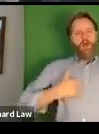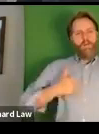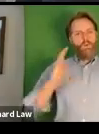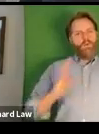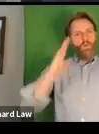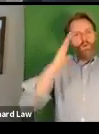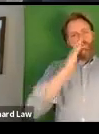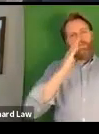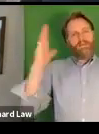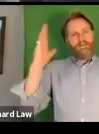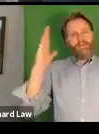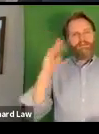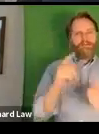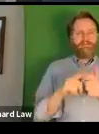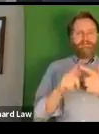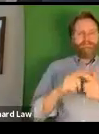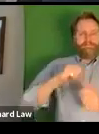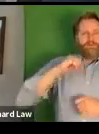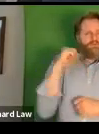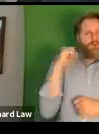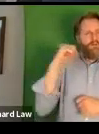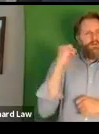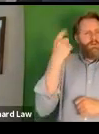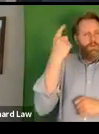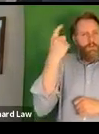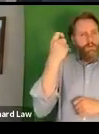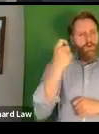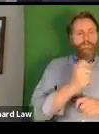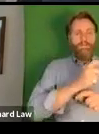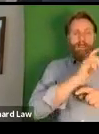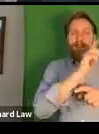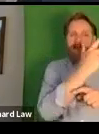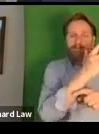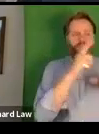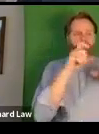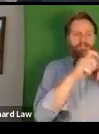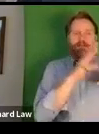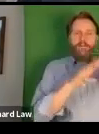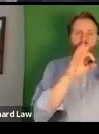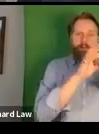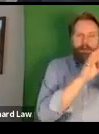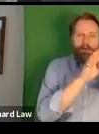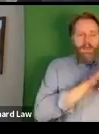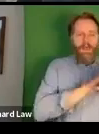Midwest, Home Office Merseyside, DWP Cardiff, HMRC Ealing and Portsdown